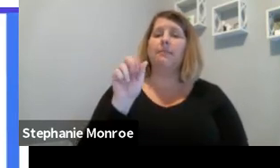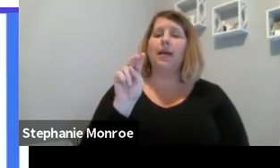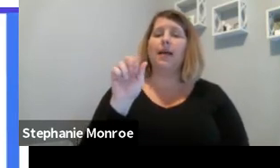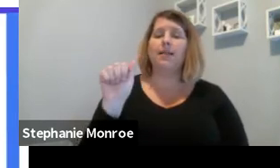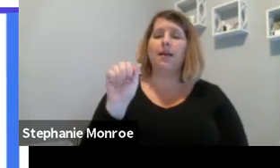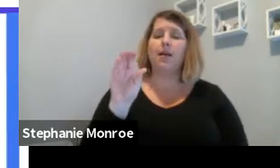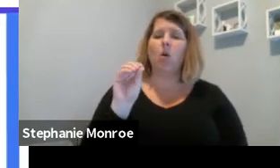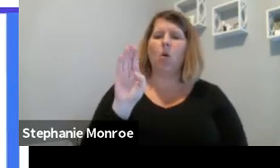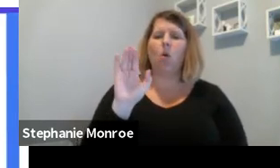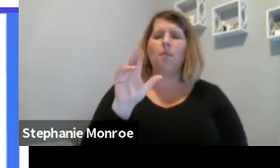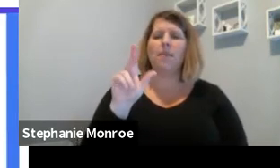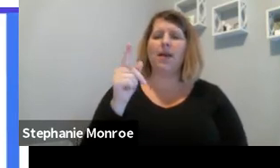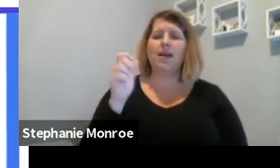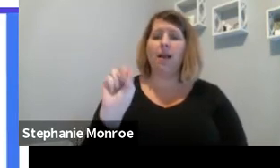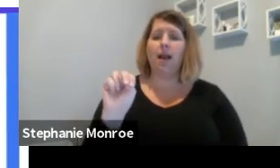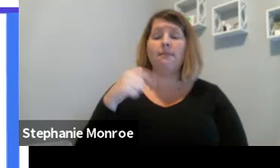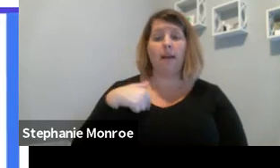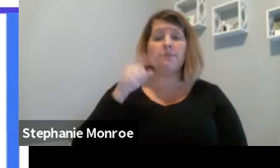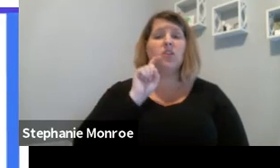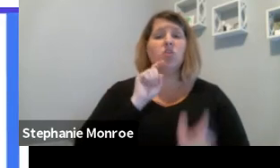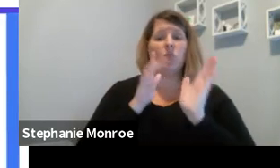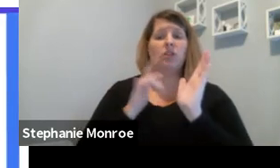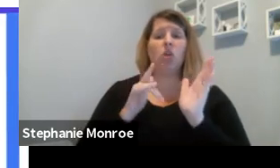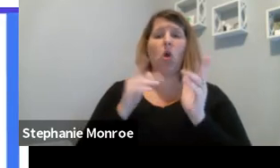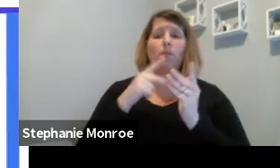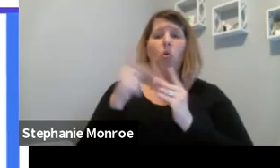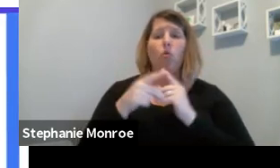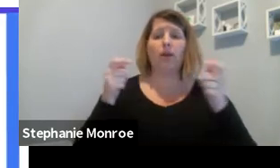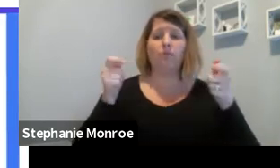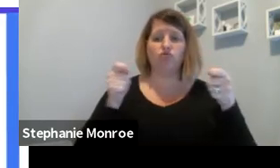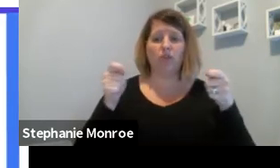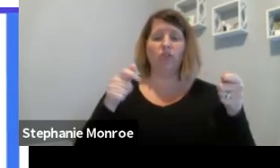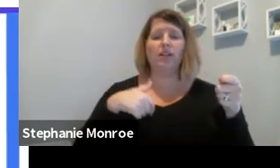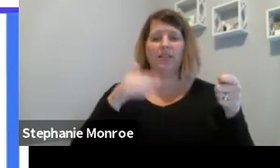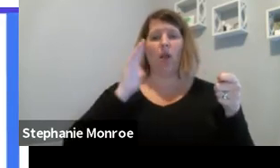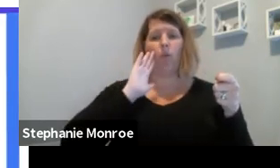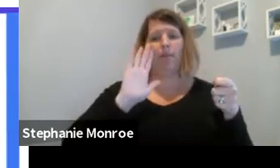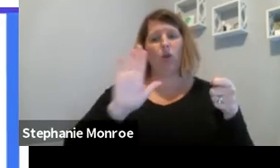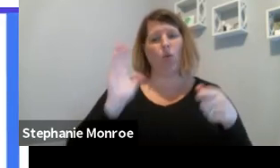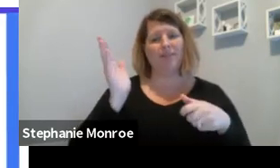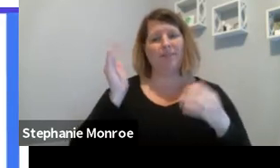I am the sexual assault program director and I will be your speaker for today.